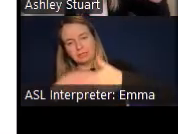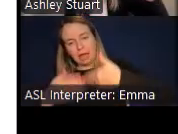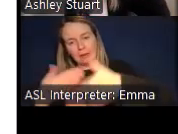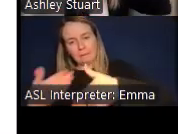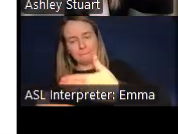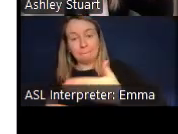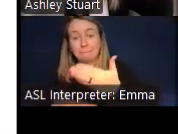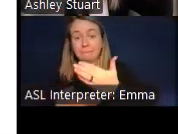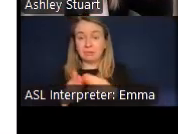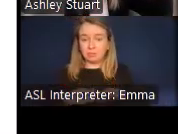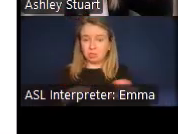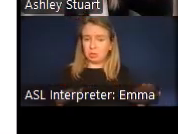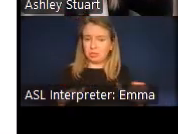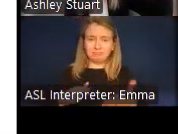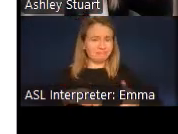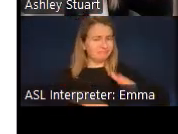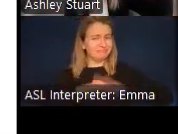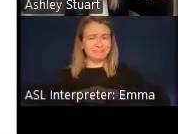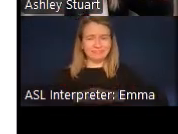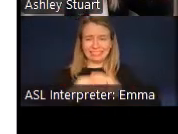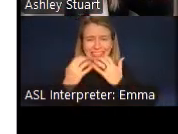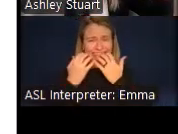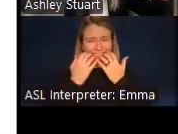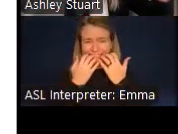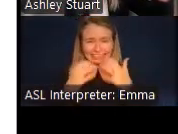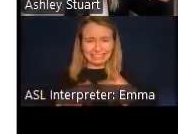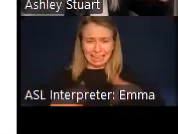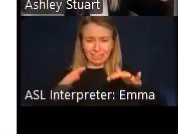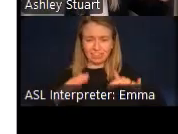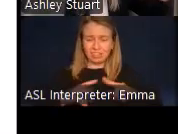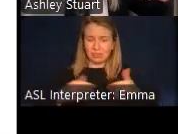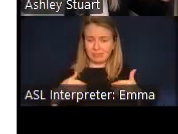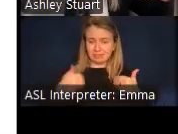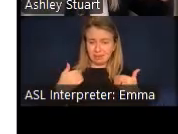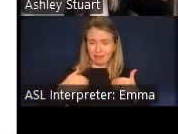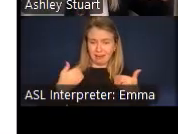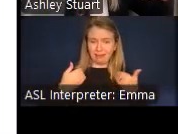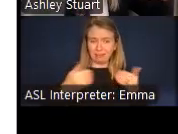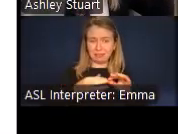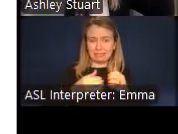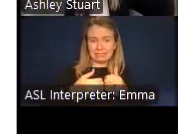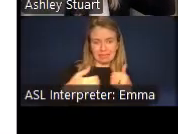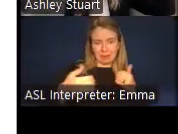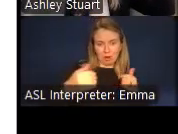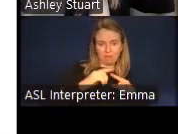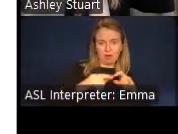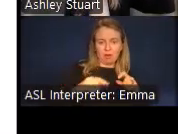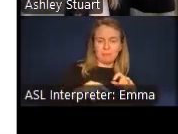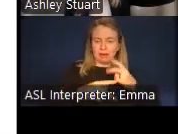a lot more anxious in their early child years when it comes to that separating from their caregiver, but they have this